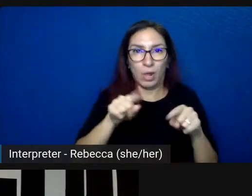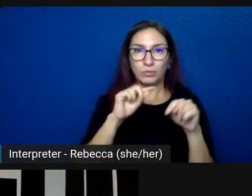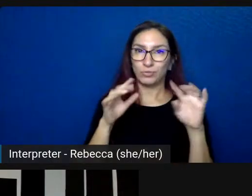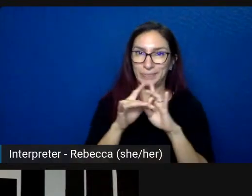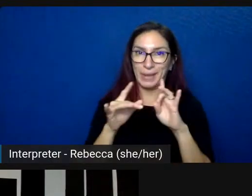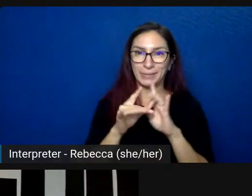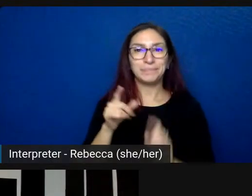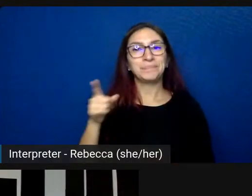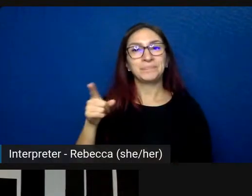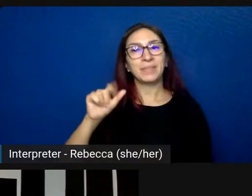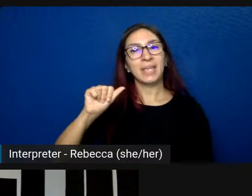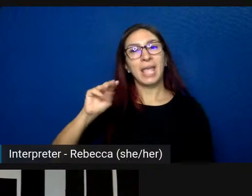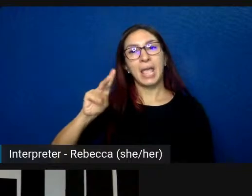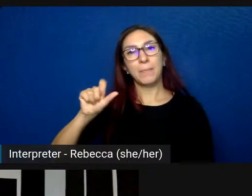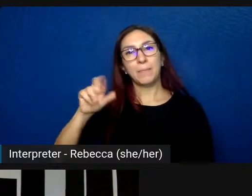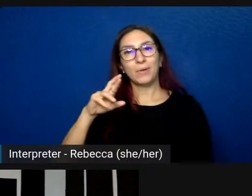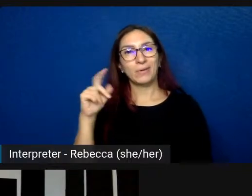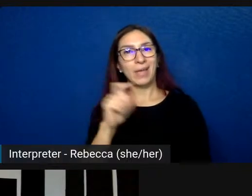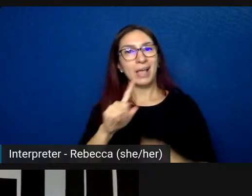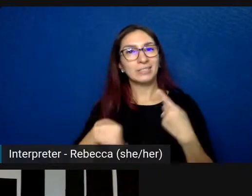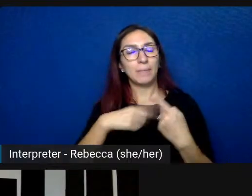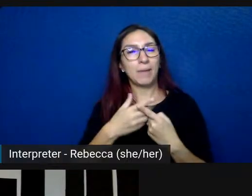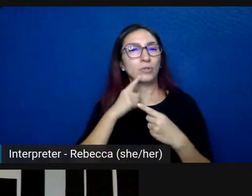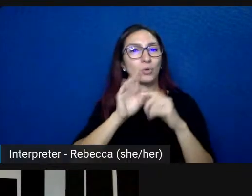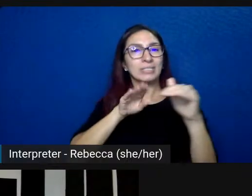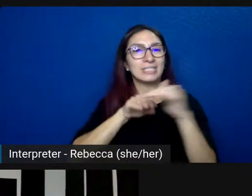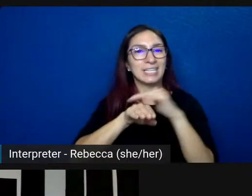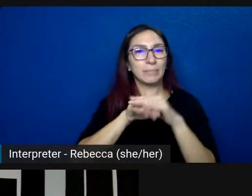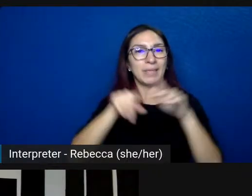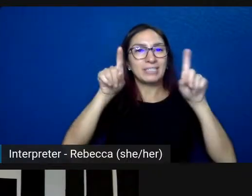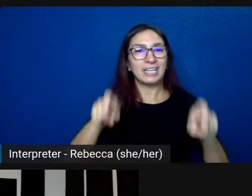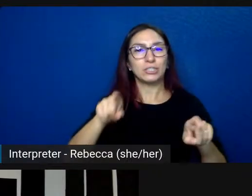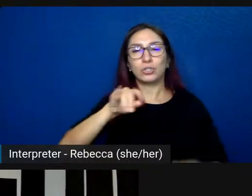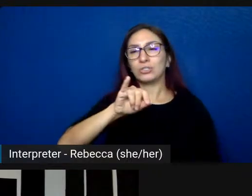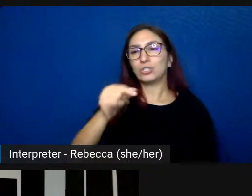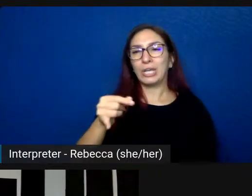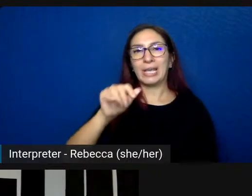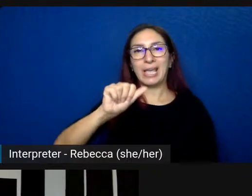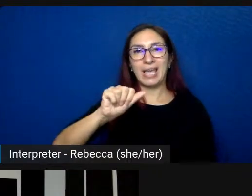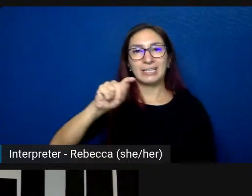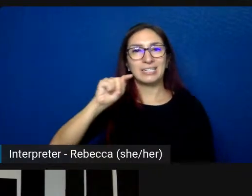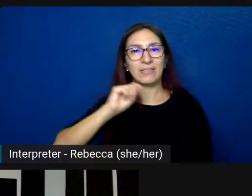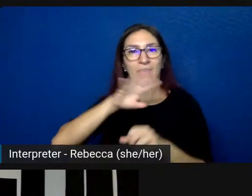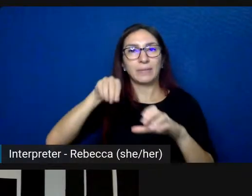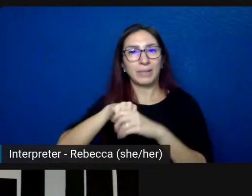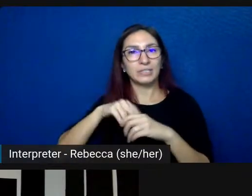First Carlos because your camera is frozen, give me a heads up or say okay to switch back and forth so that I do not cut you off. Amber asks about your